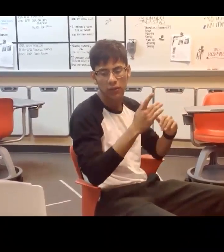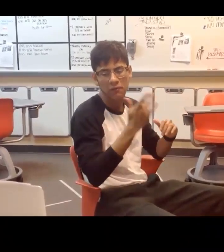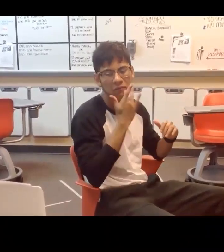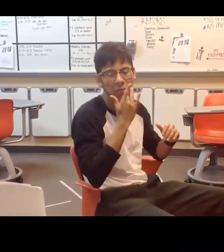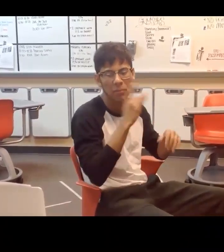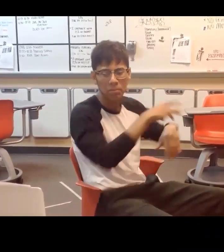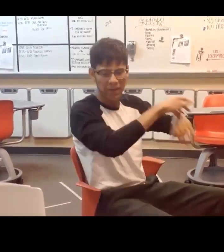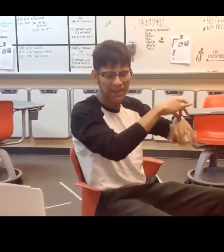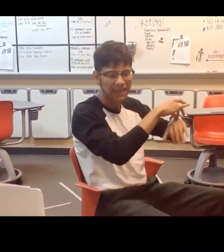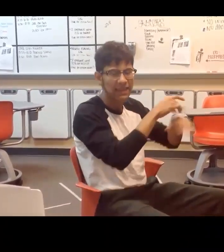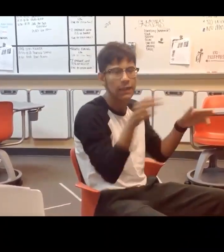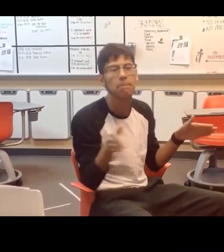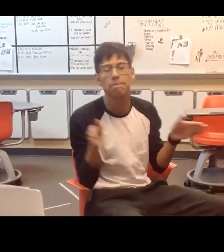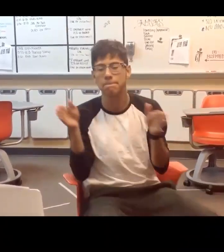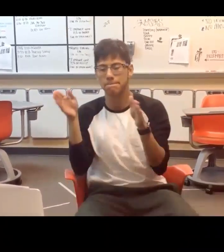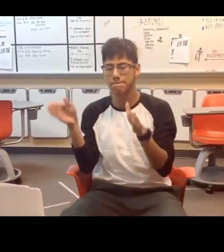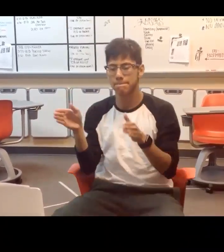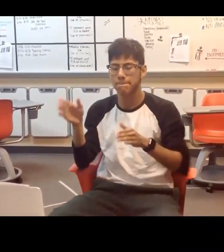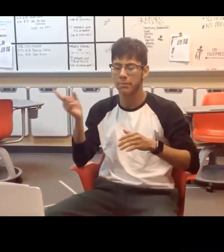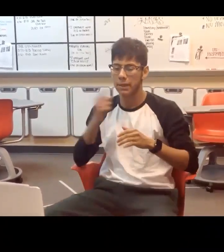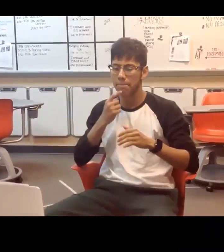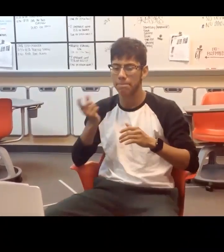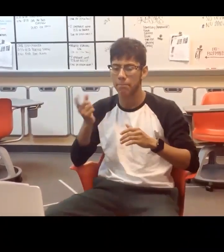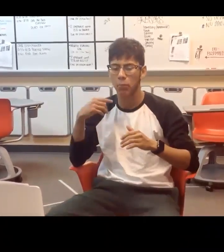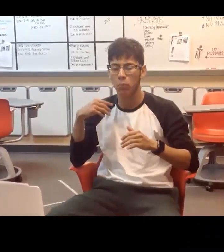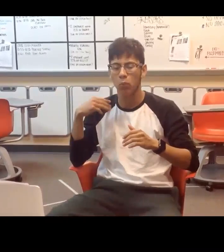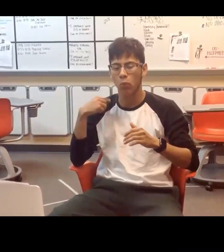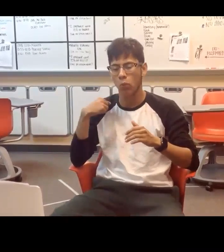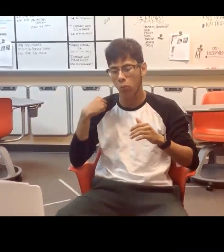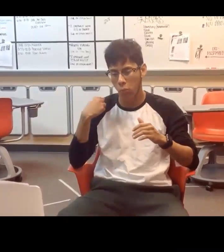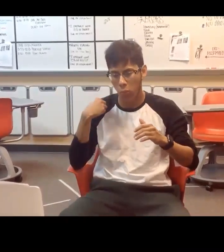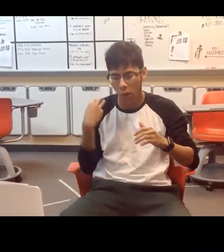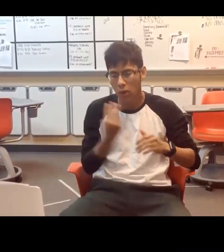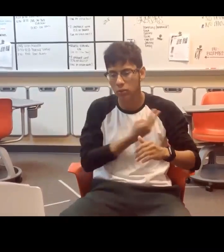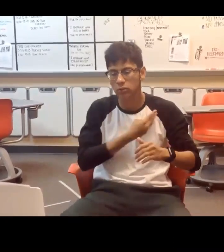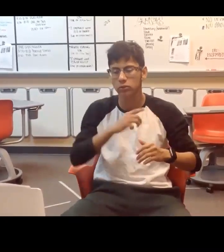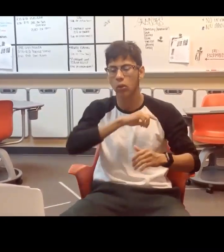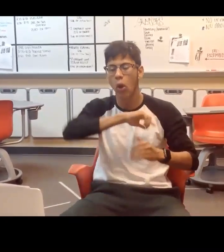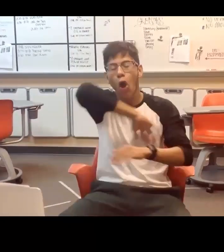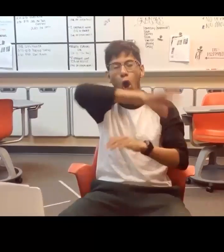The worm tasted like earthy.